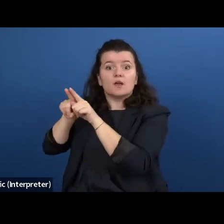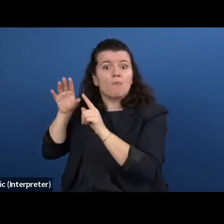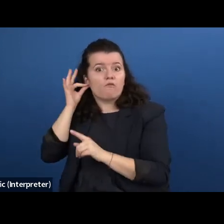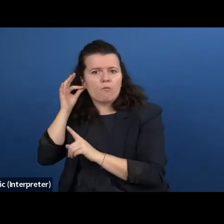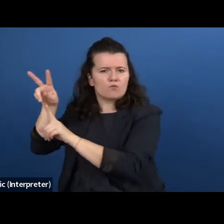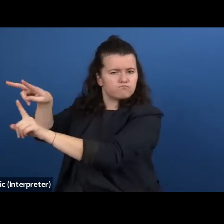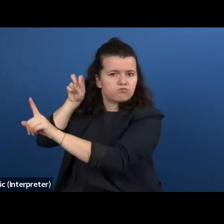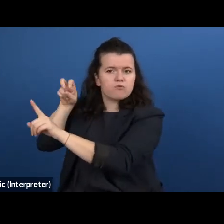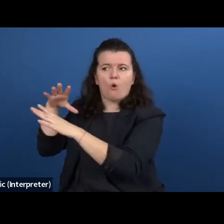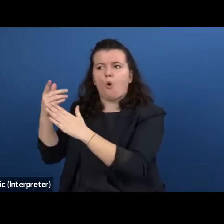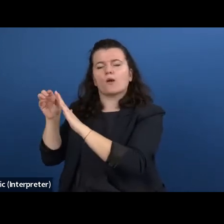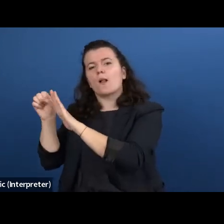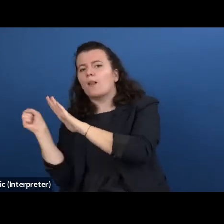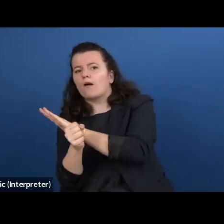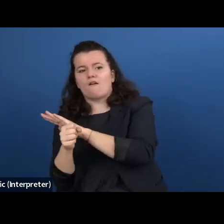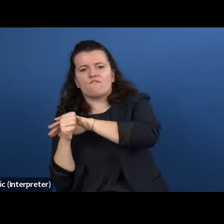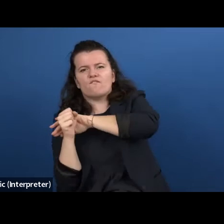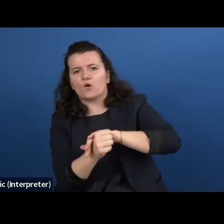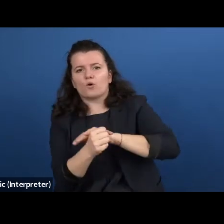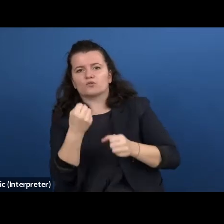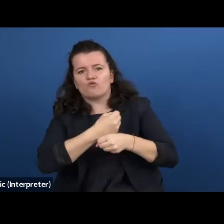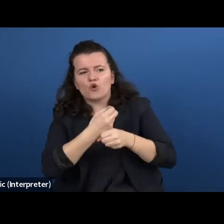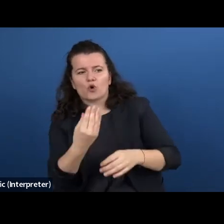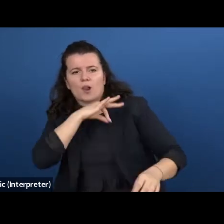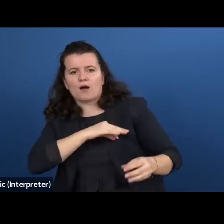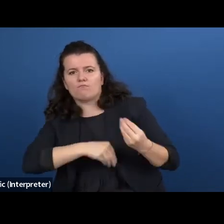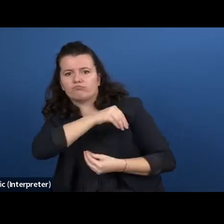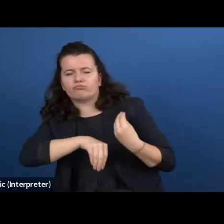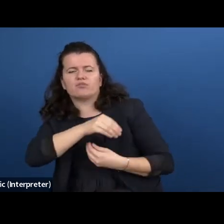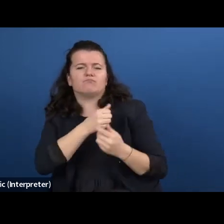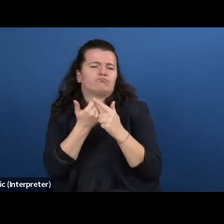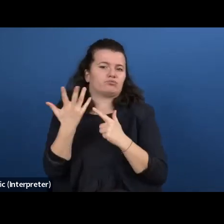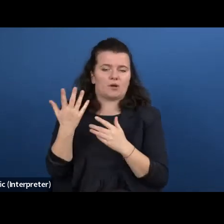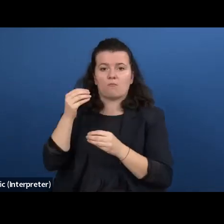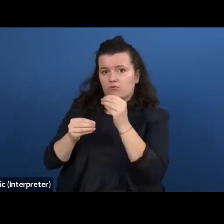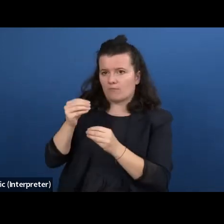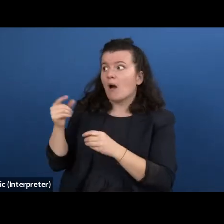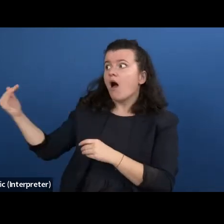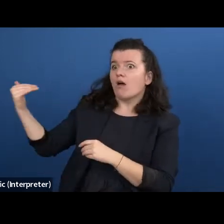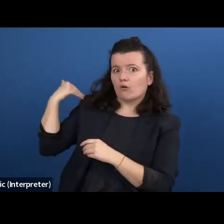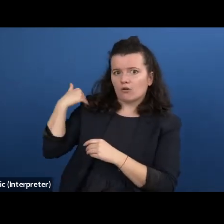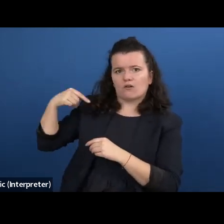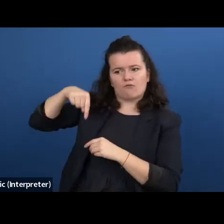So back then we submitted written inputs to take part in the discussions about the topic,